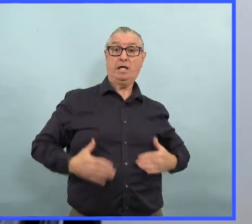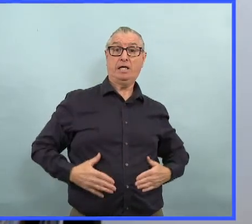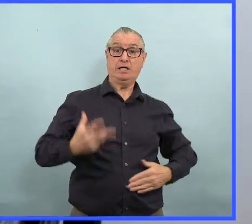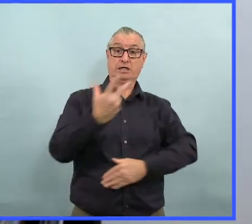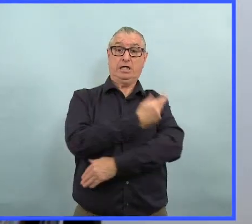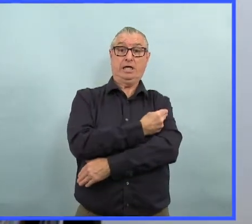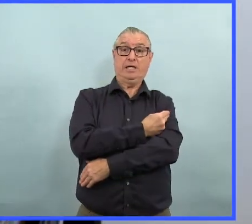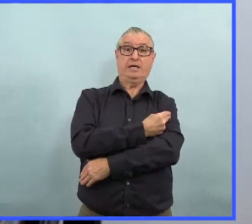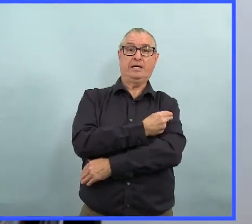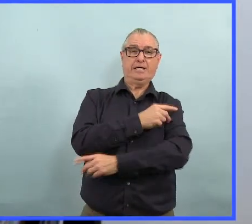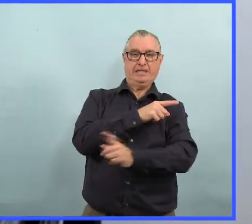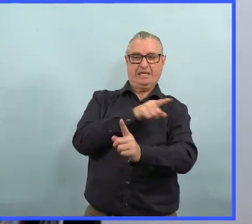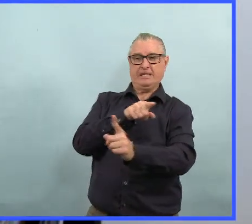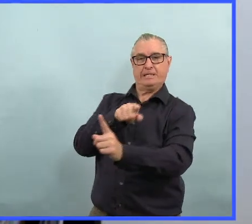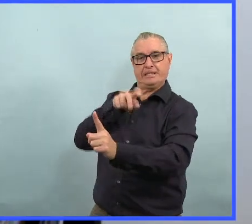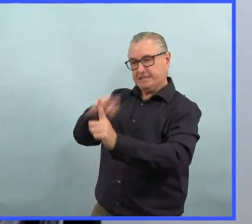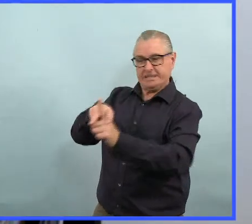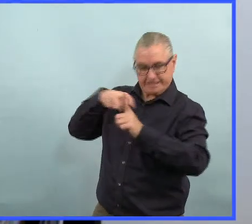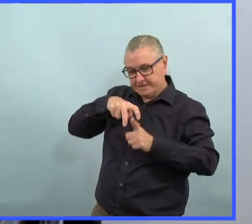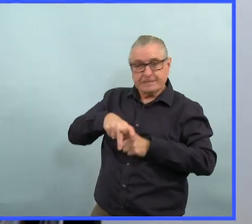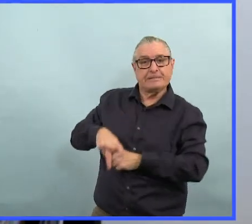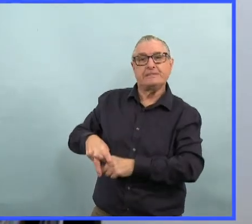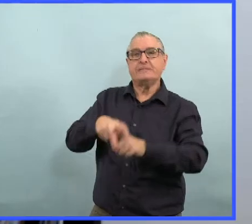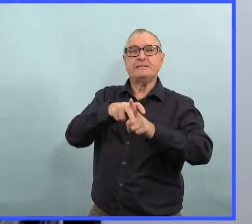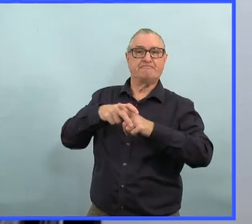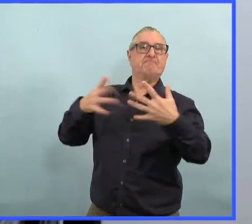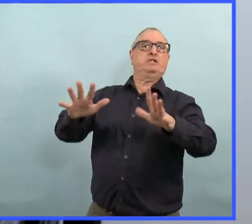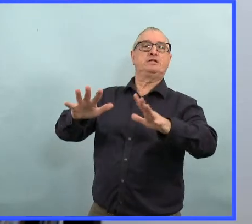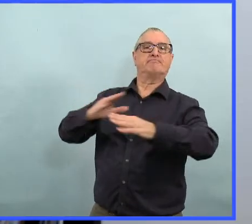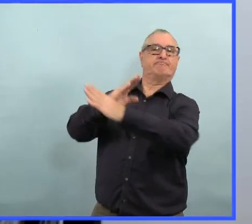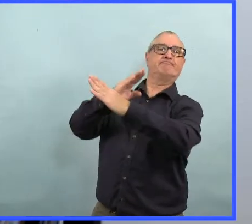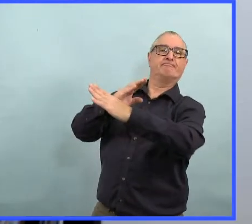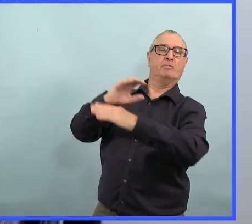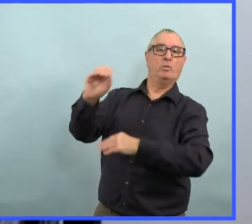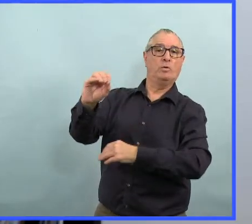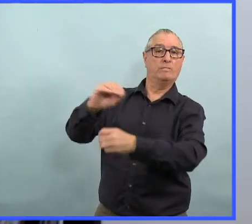the vaccines are not as effective as stopping the virus from entering the body once it's in the body